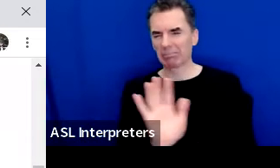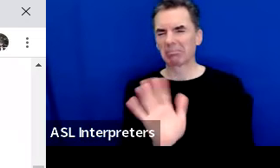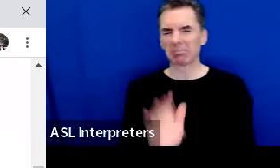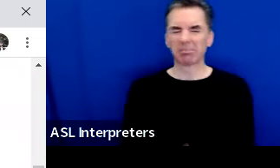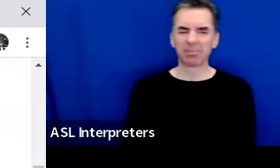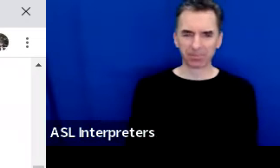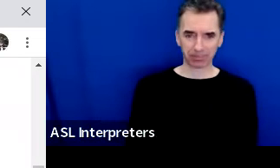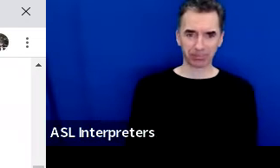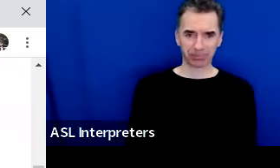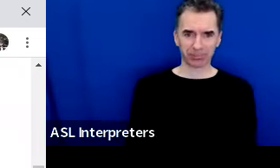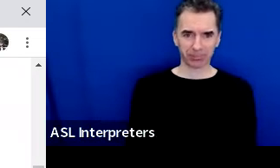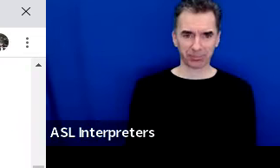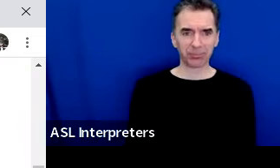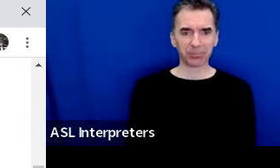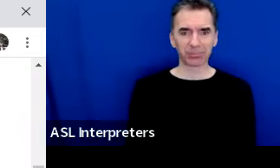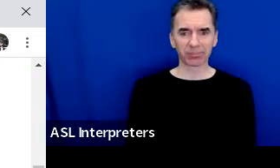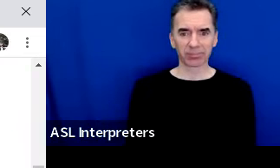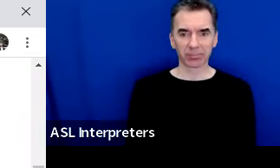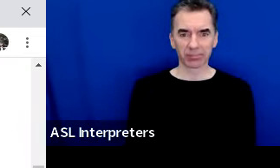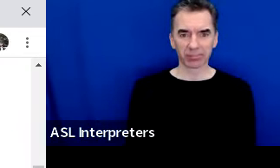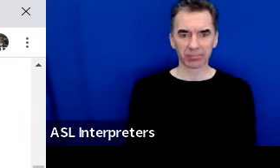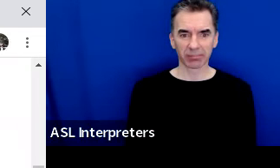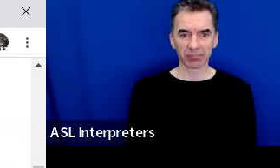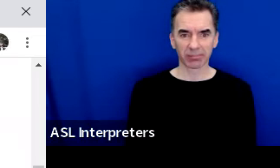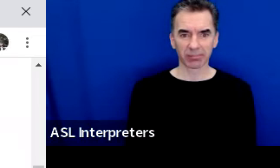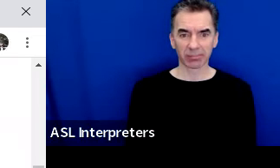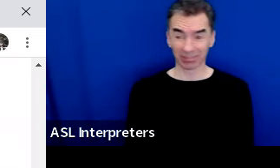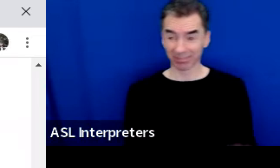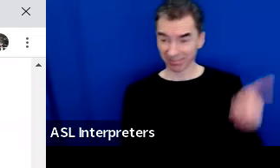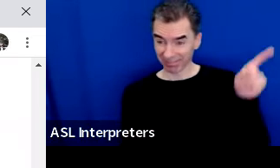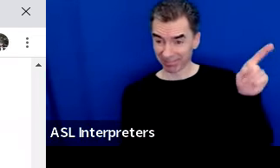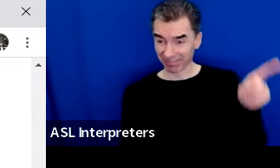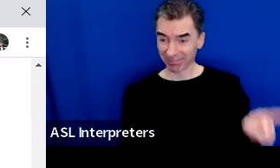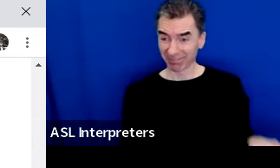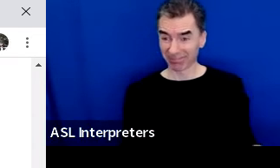Oh, so that is an example of how this works.